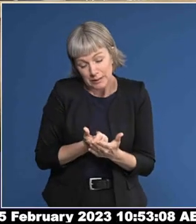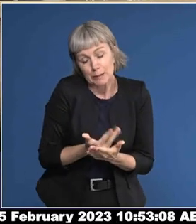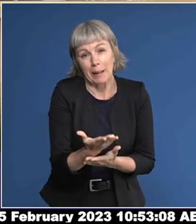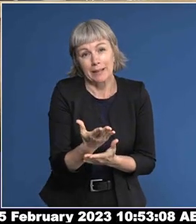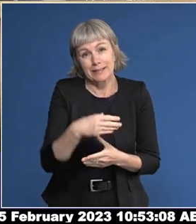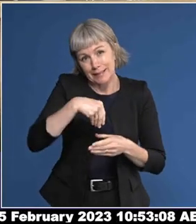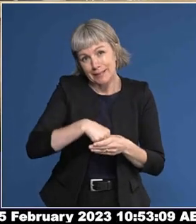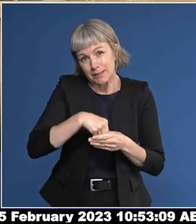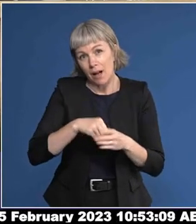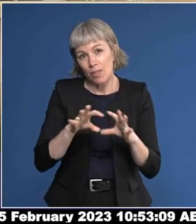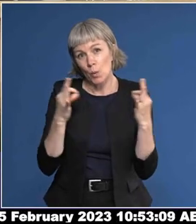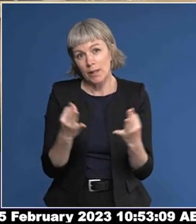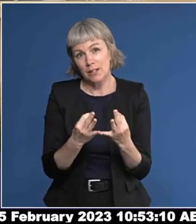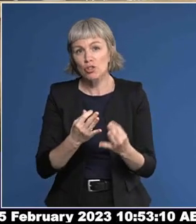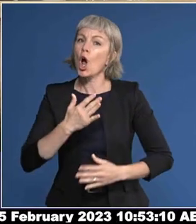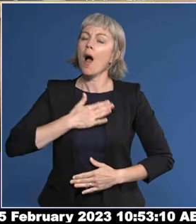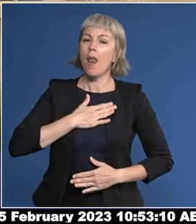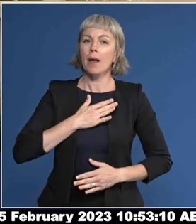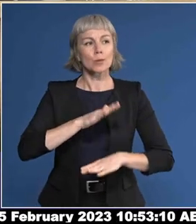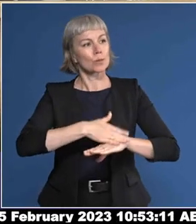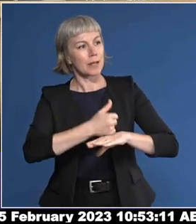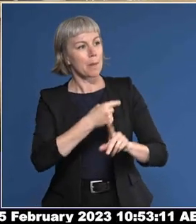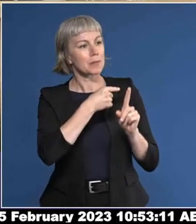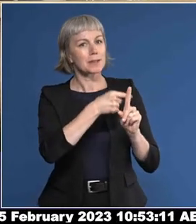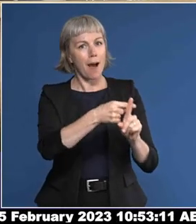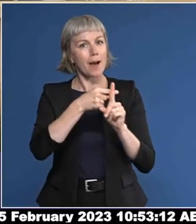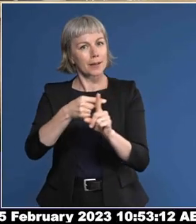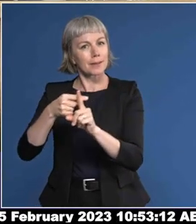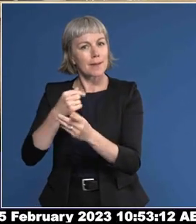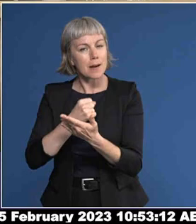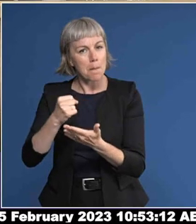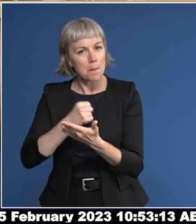So I actually like to set targets around, you know, when you look at the percentage of